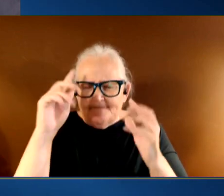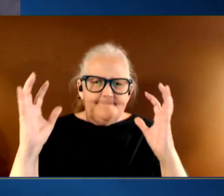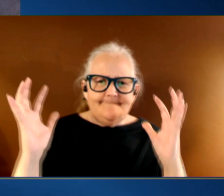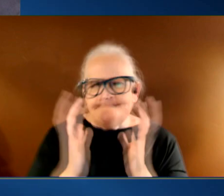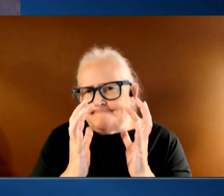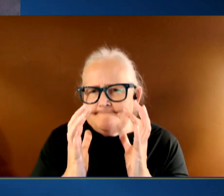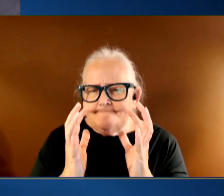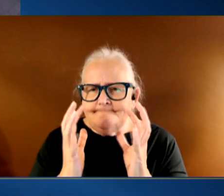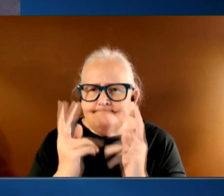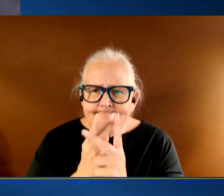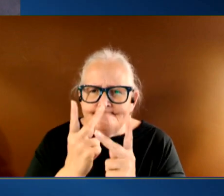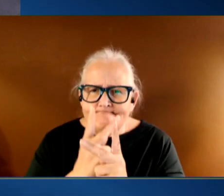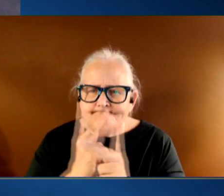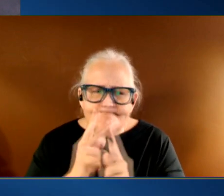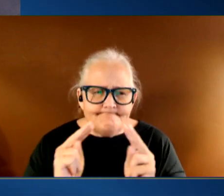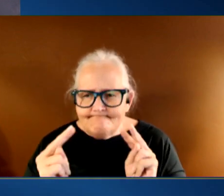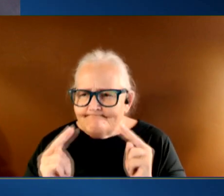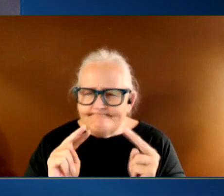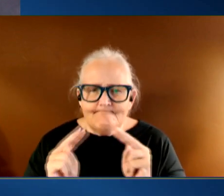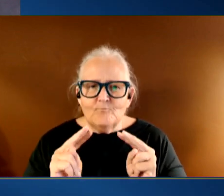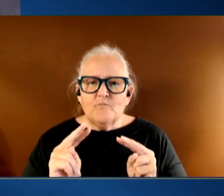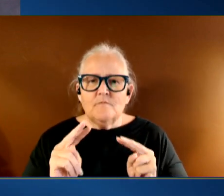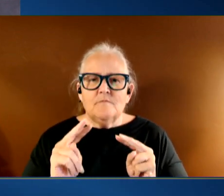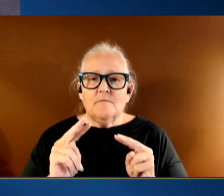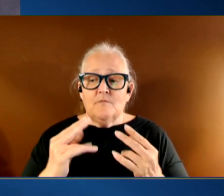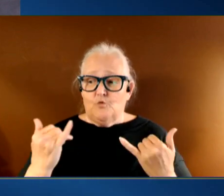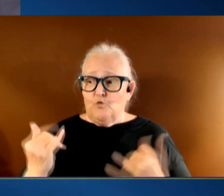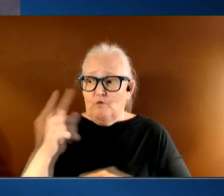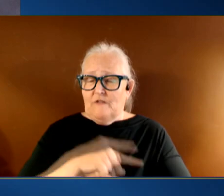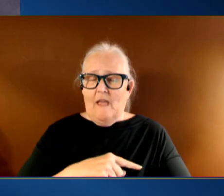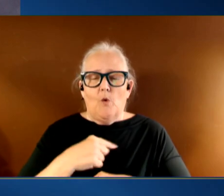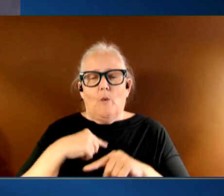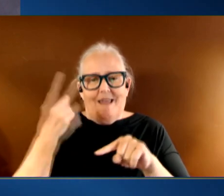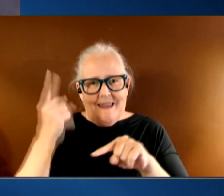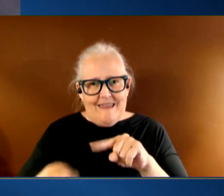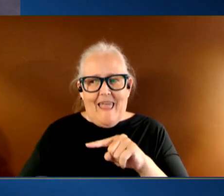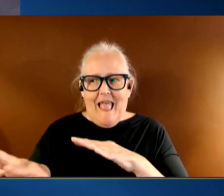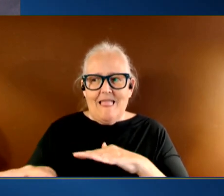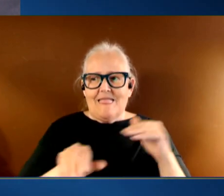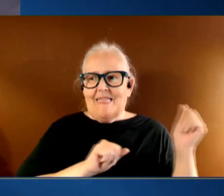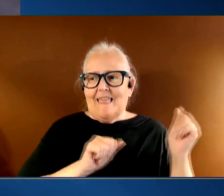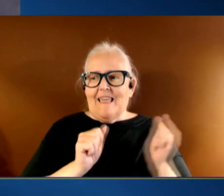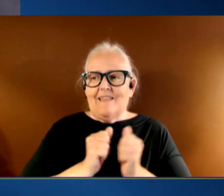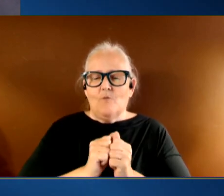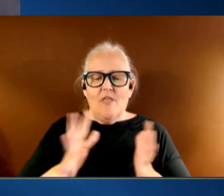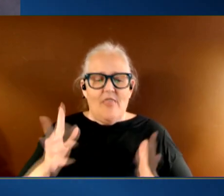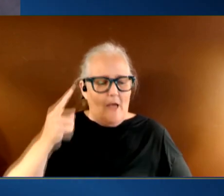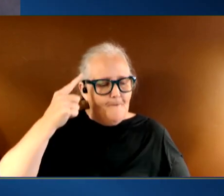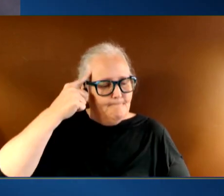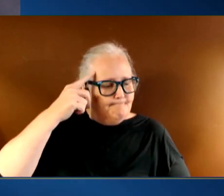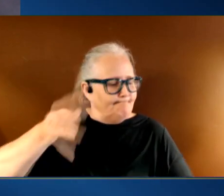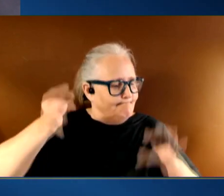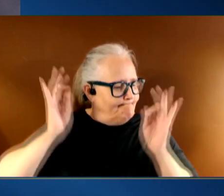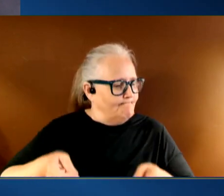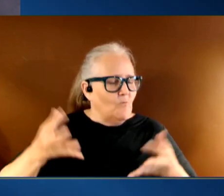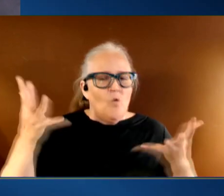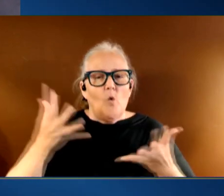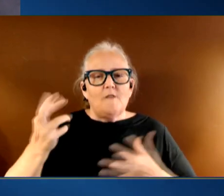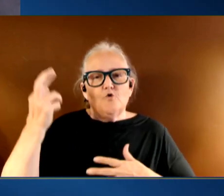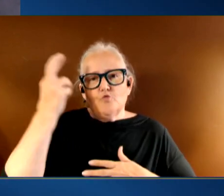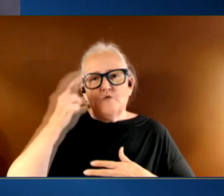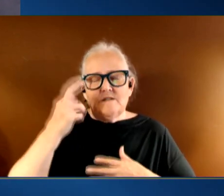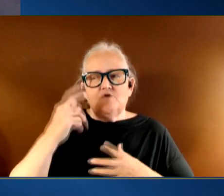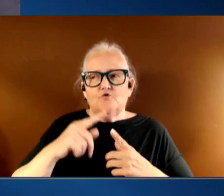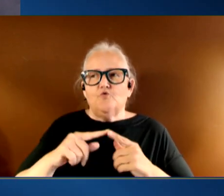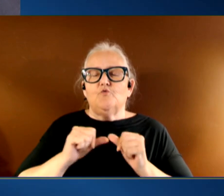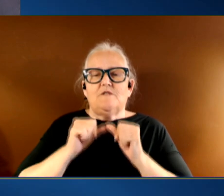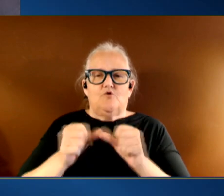And let's not leave this room today without a reason to continue to advocate for people with